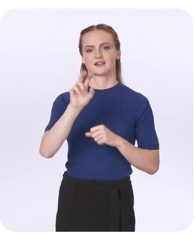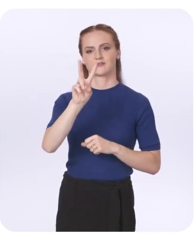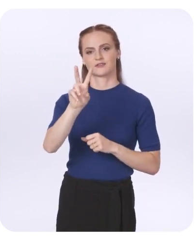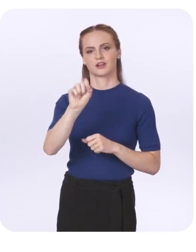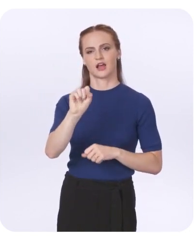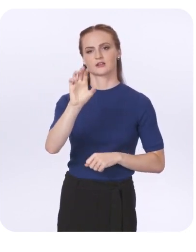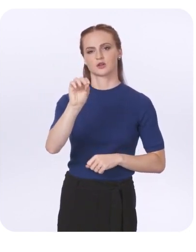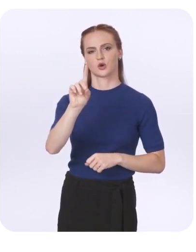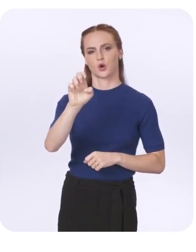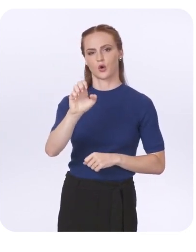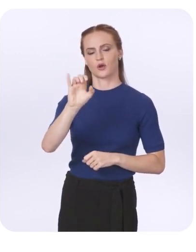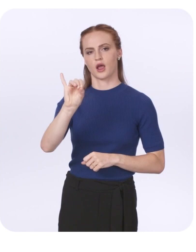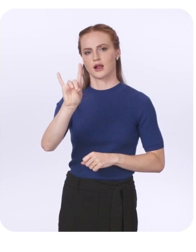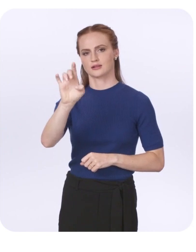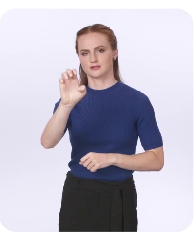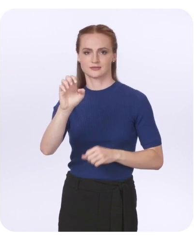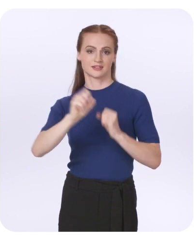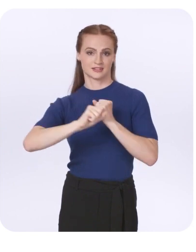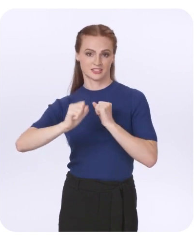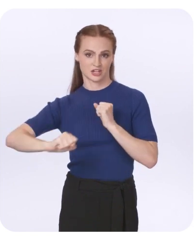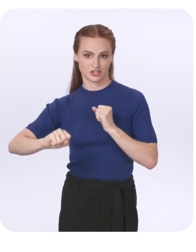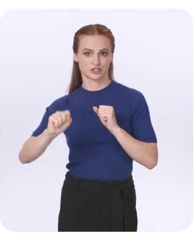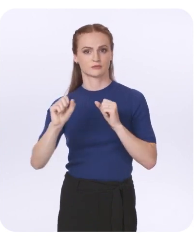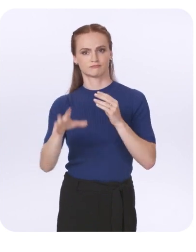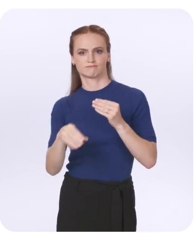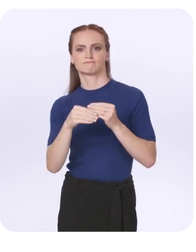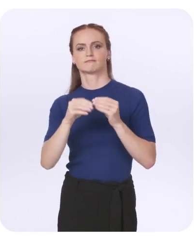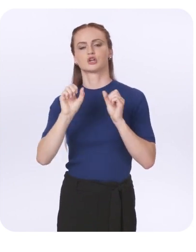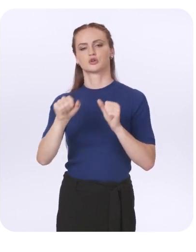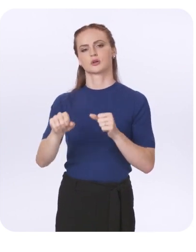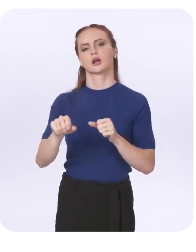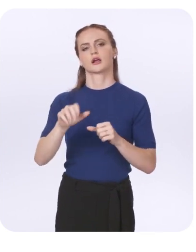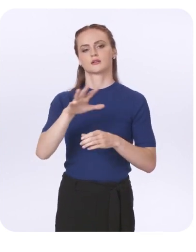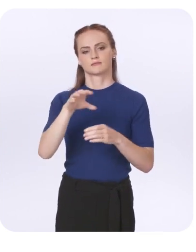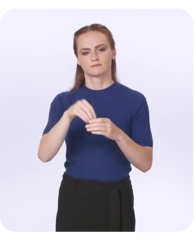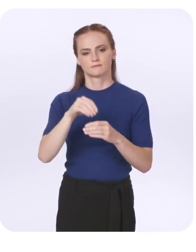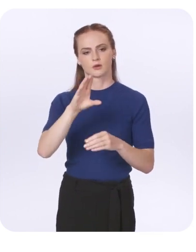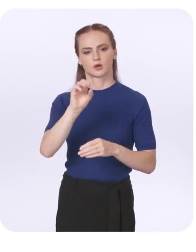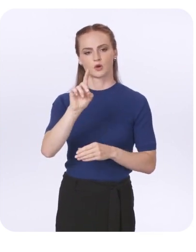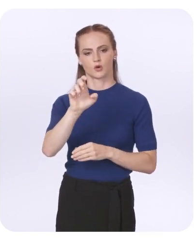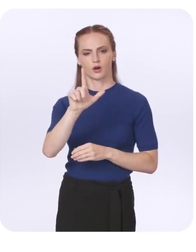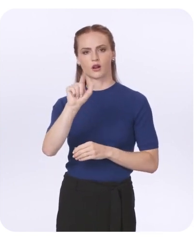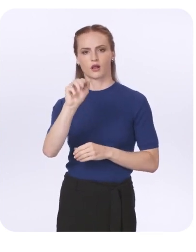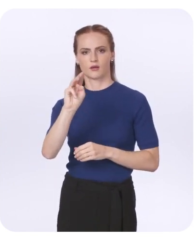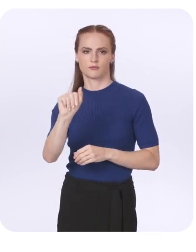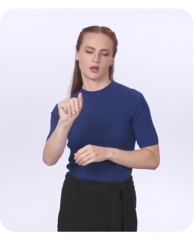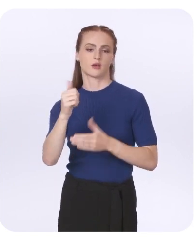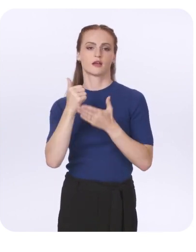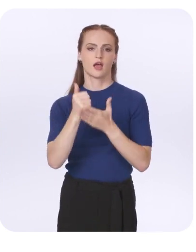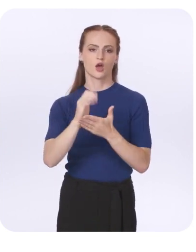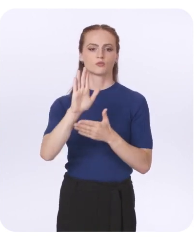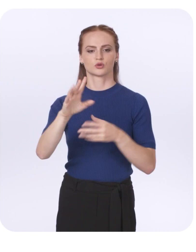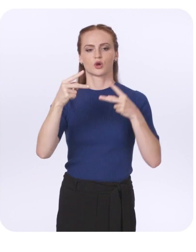extension. So you can start using Code Llama to assist in your code completion right away in that editor.